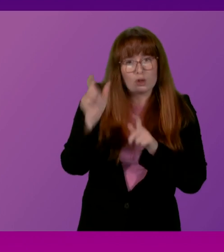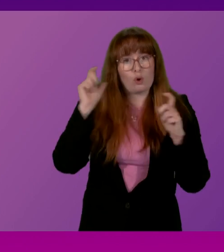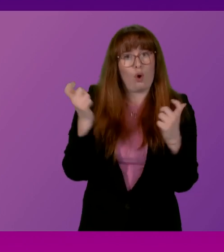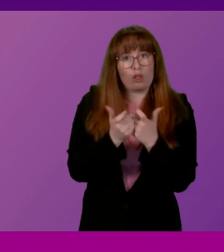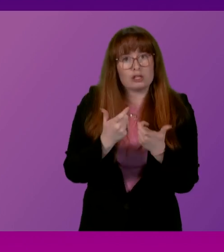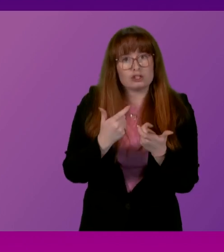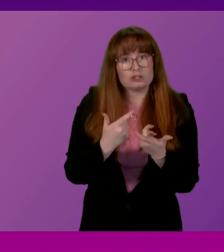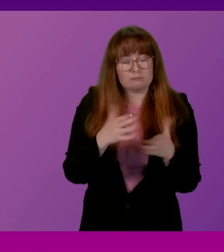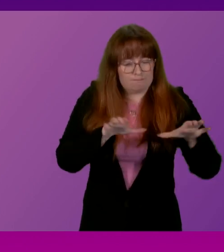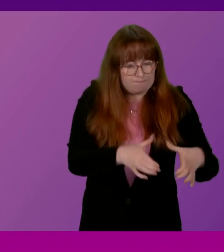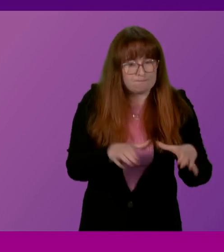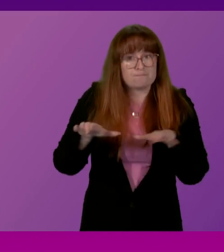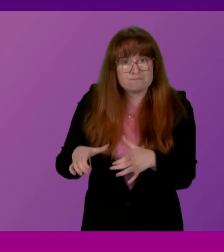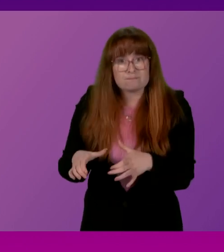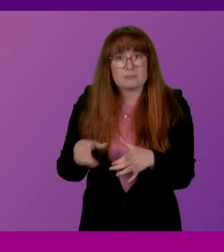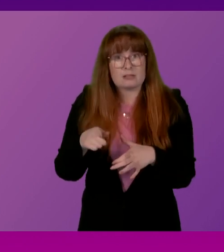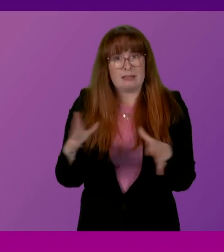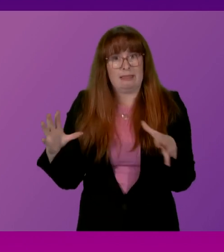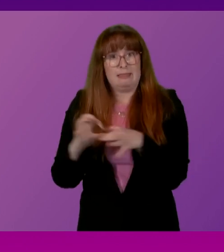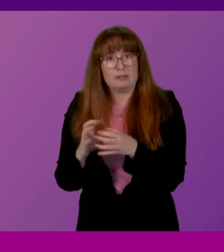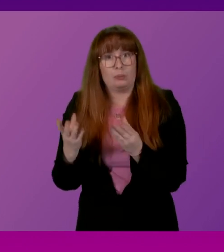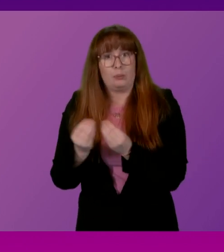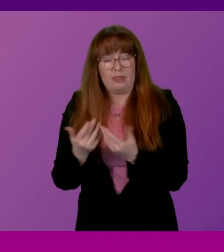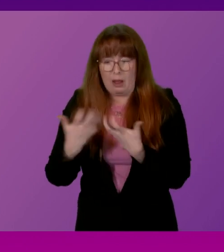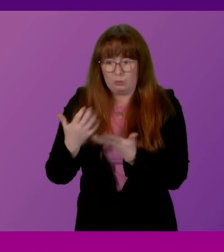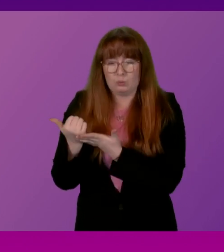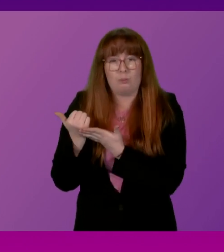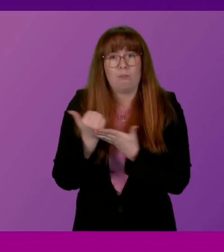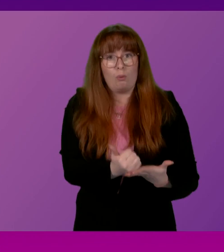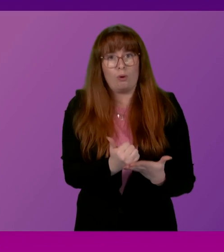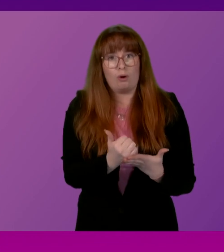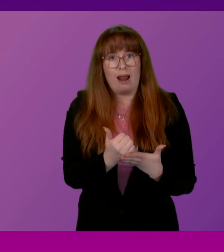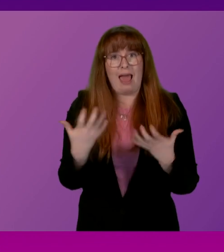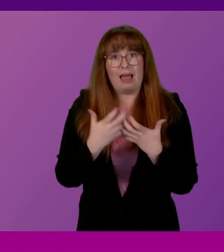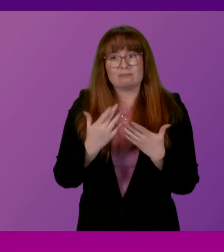disdain is compatible with supporting it to continue being a route out of poverty for